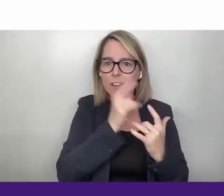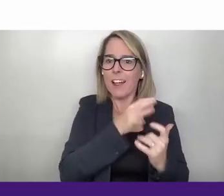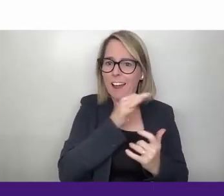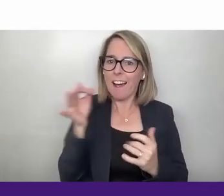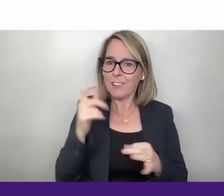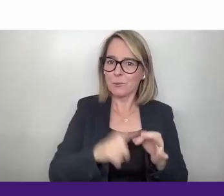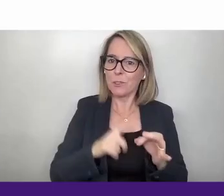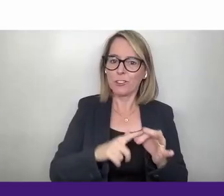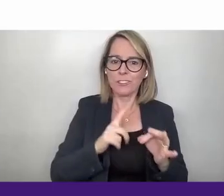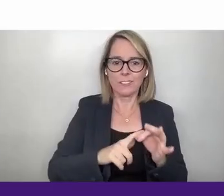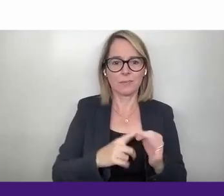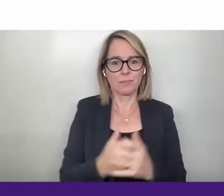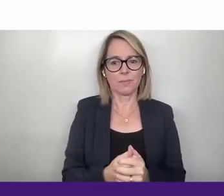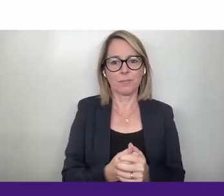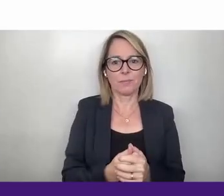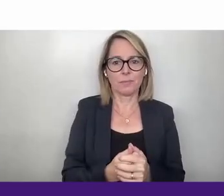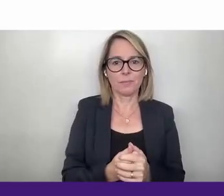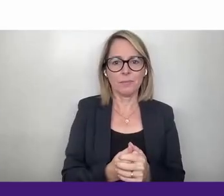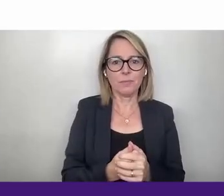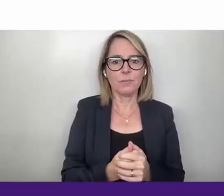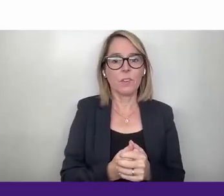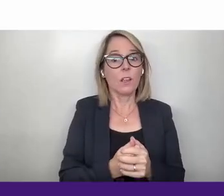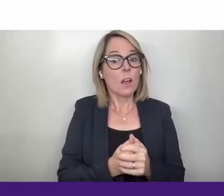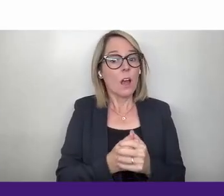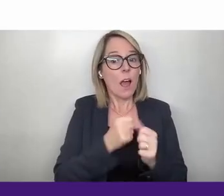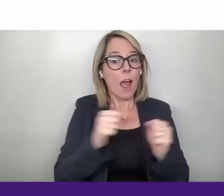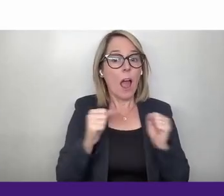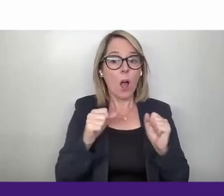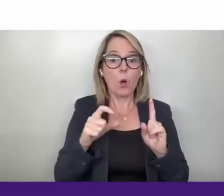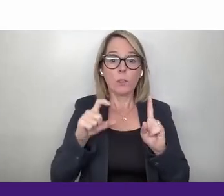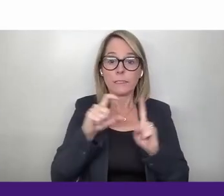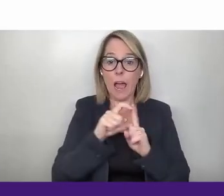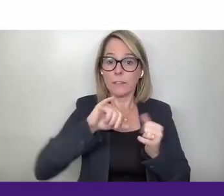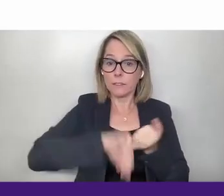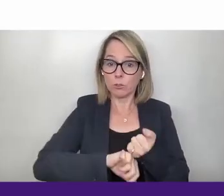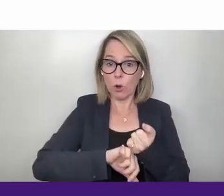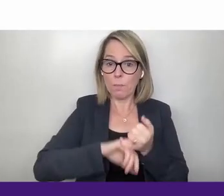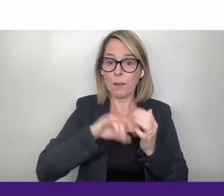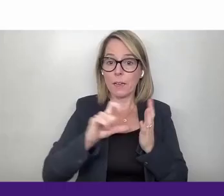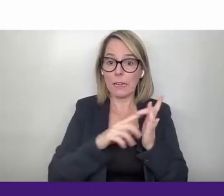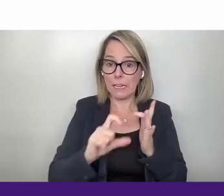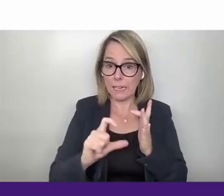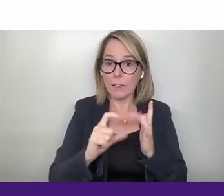Cathy: In our Downs Syndrome clinic, we are trying out some different ways to run the clinic, aren't we? Catrin: Mm-hmm.